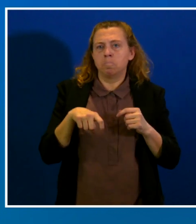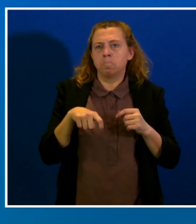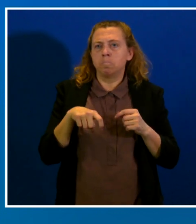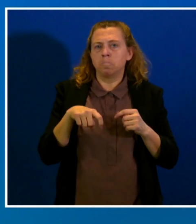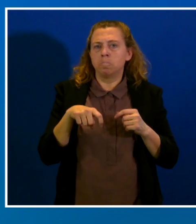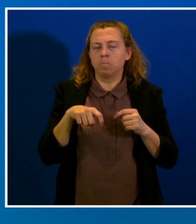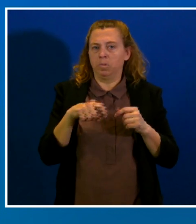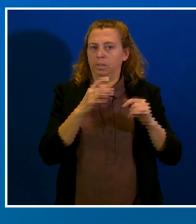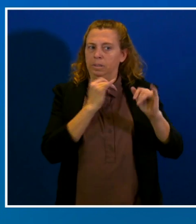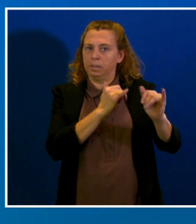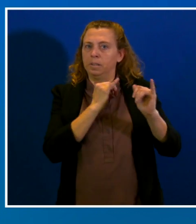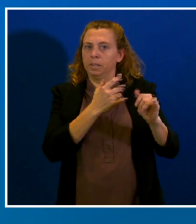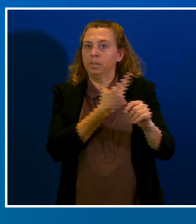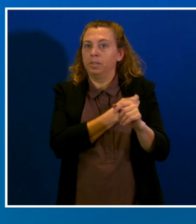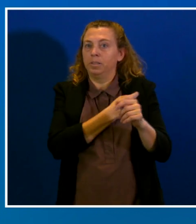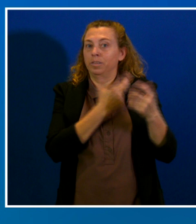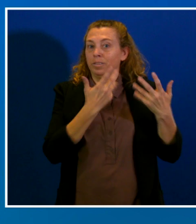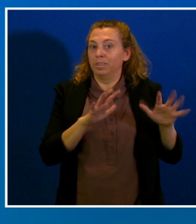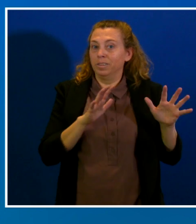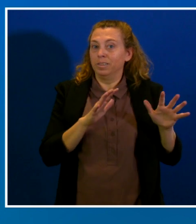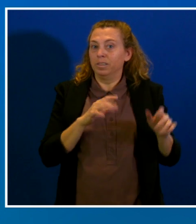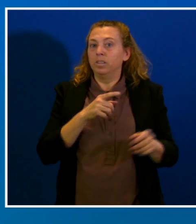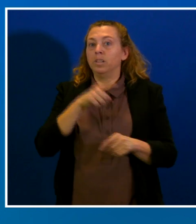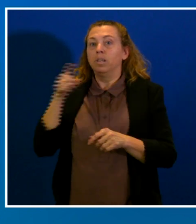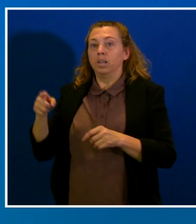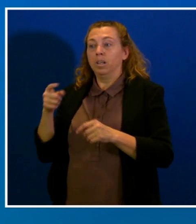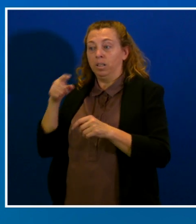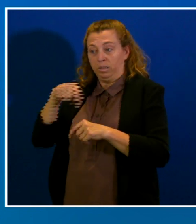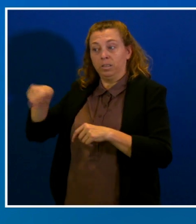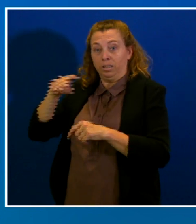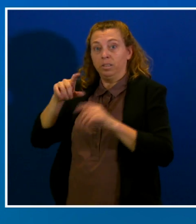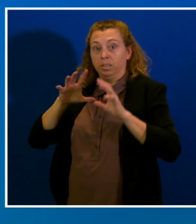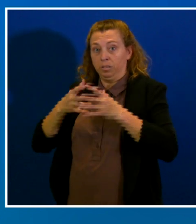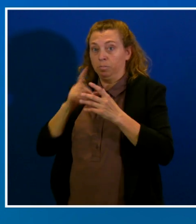indoors without wearing masks or physical distancing.